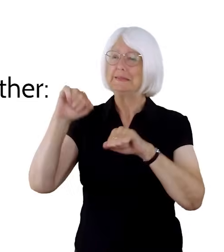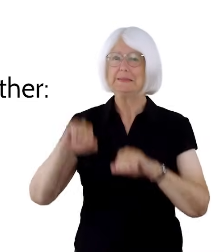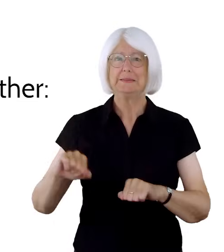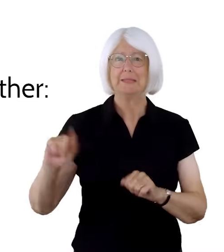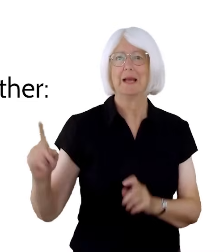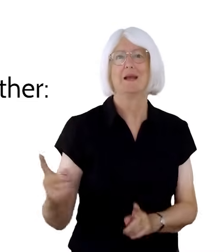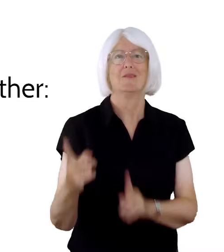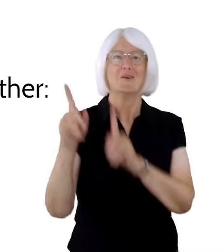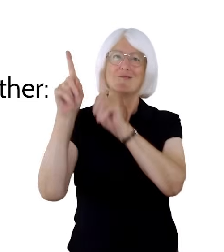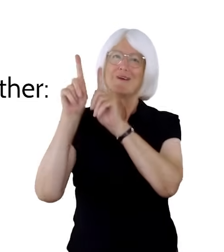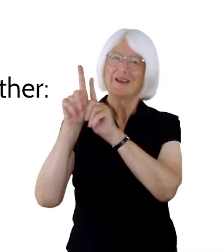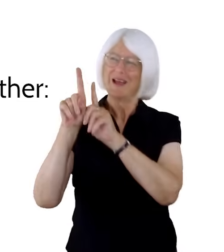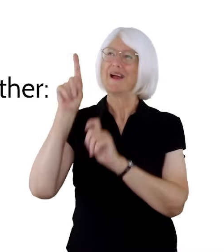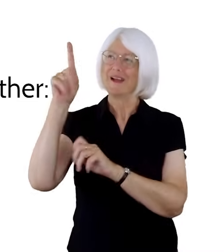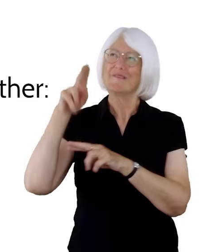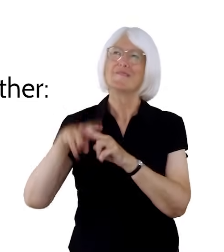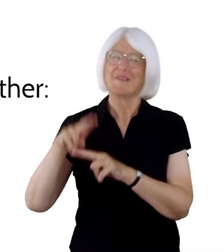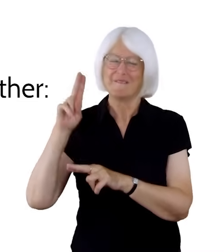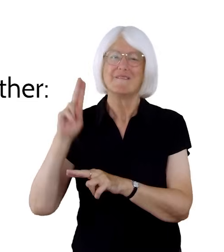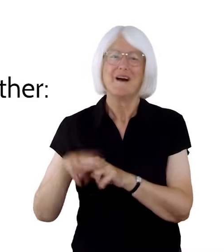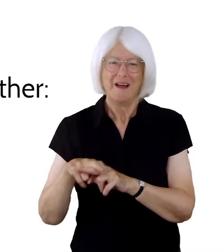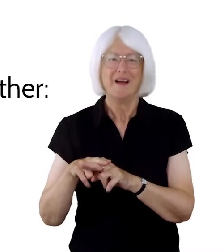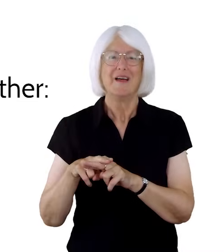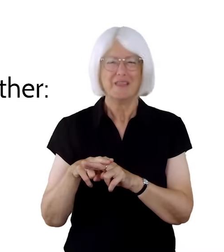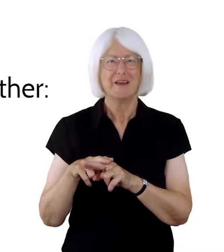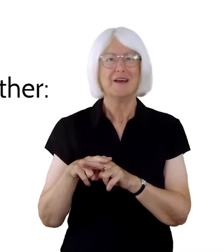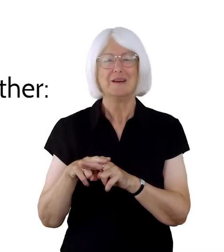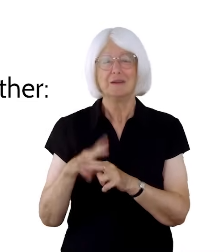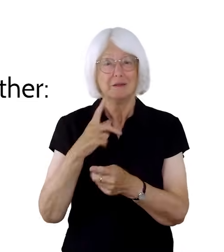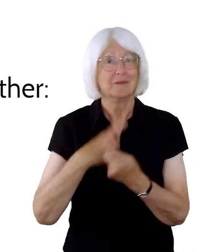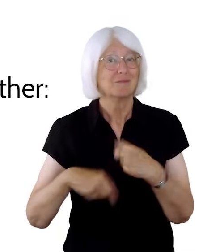You are seated at the right hand of the Father